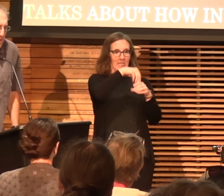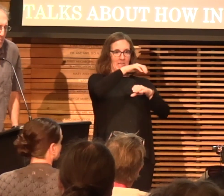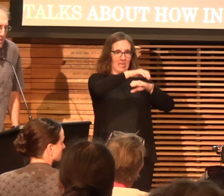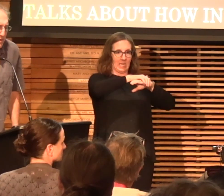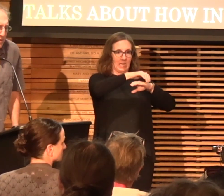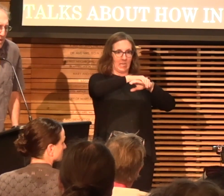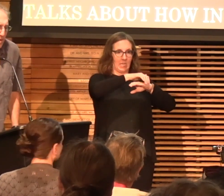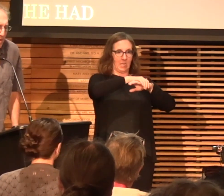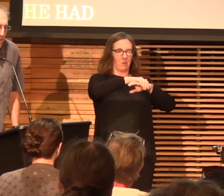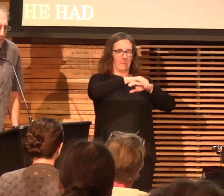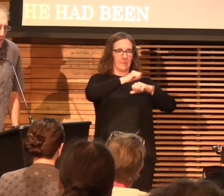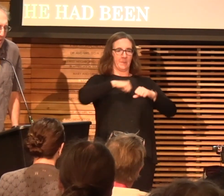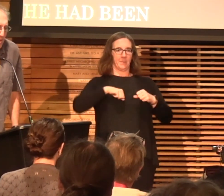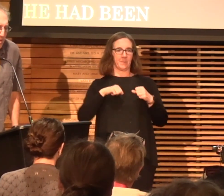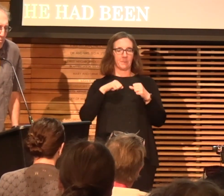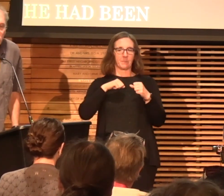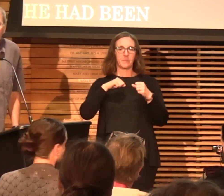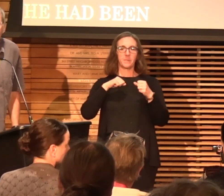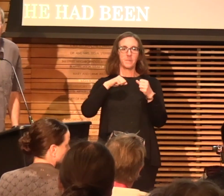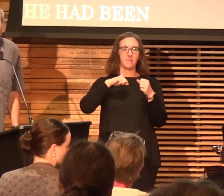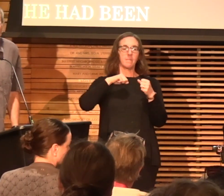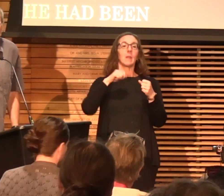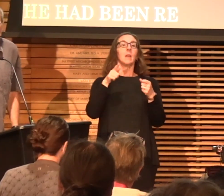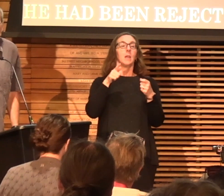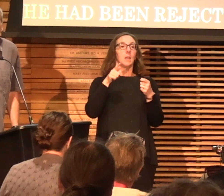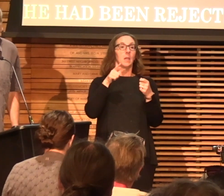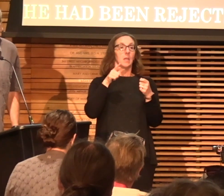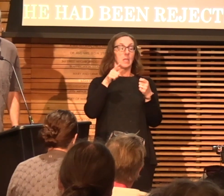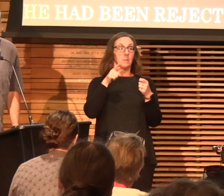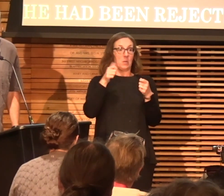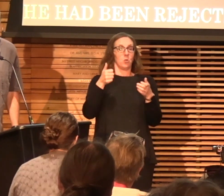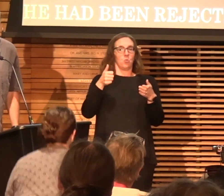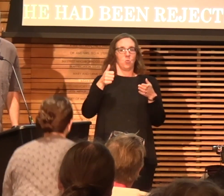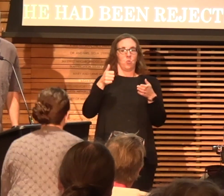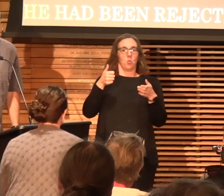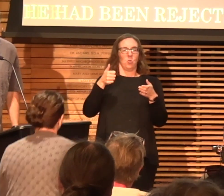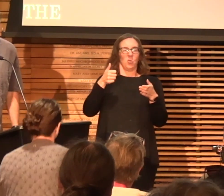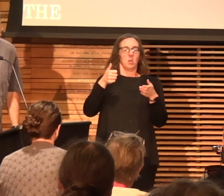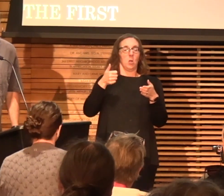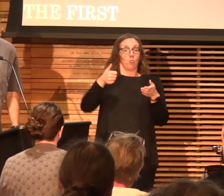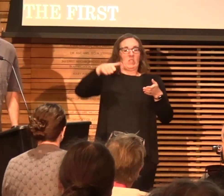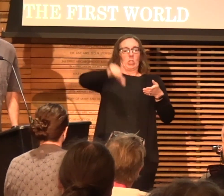he had been rejected from the British Army in the First World War